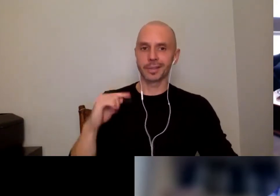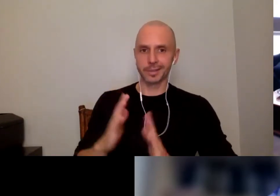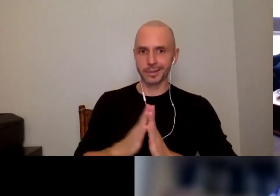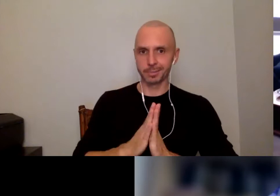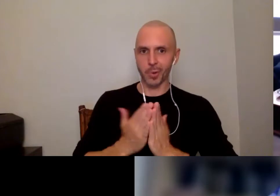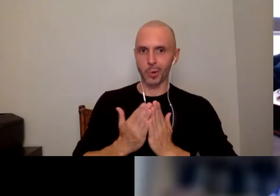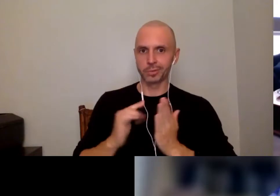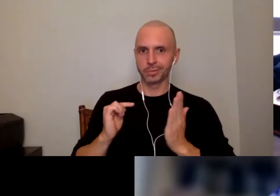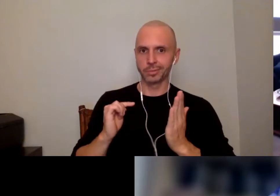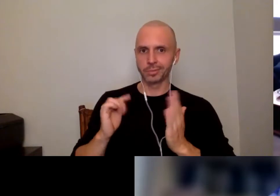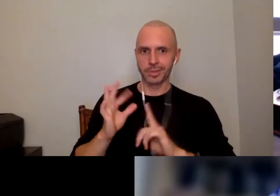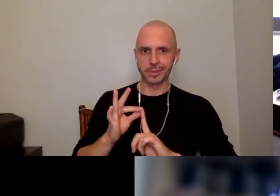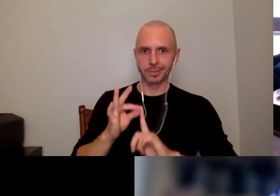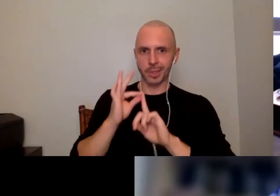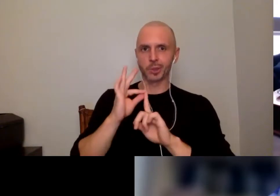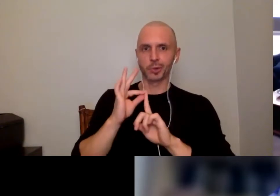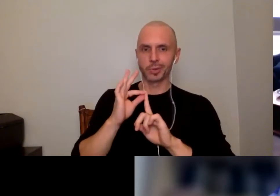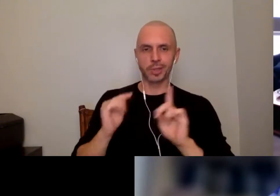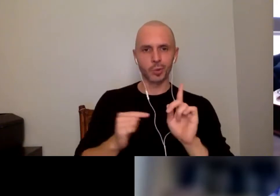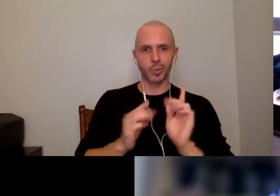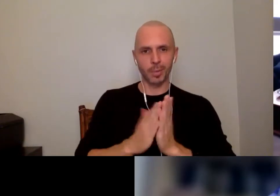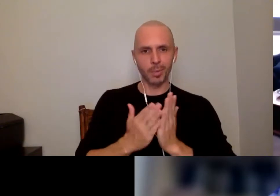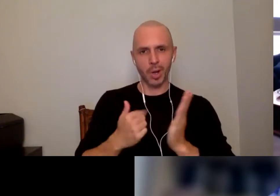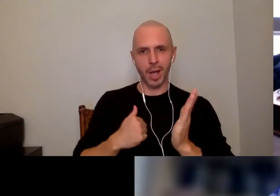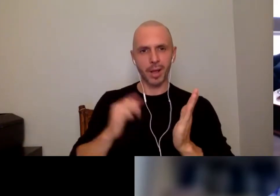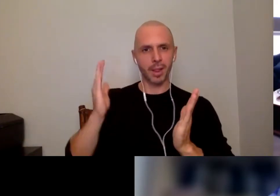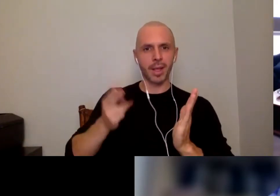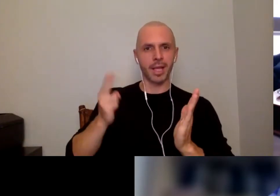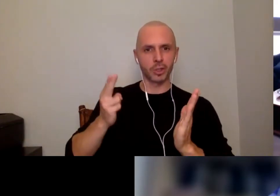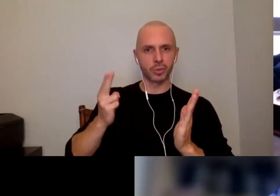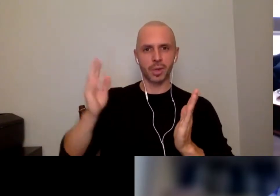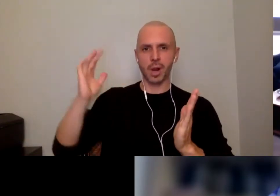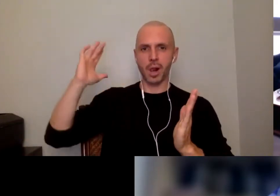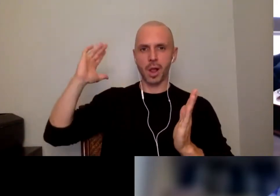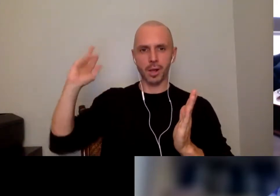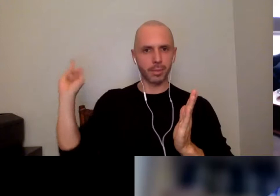and so there's a few images that i wanted to show and some people have seen